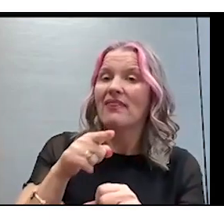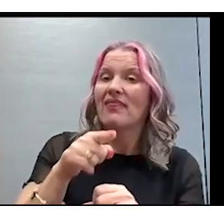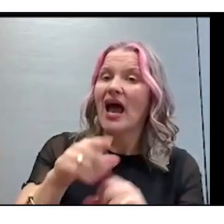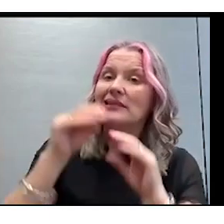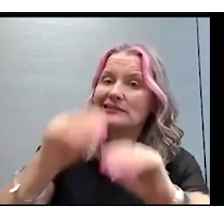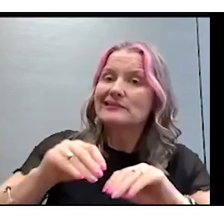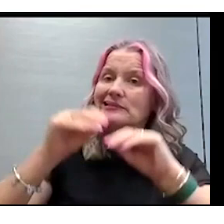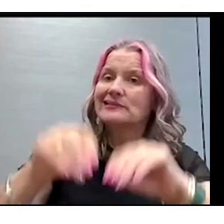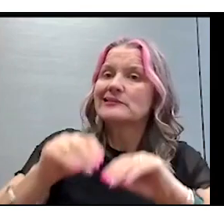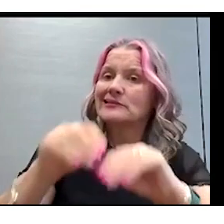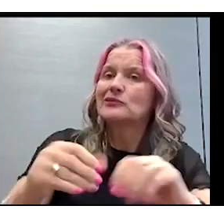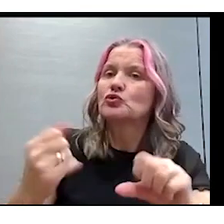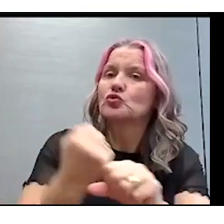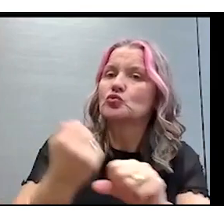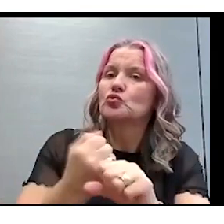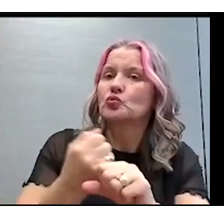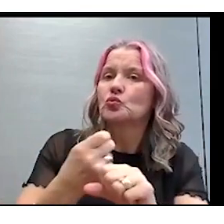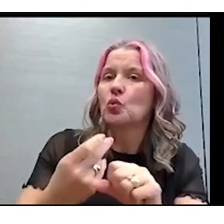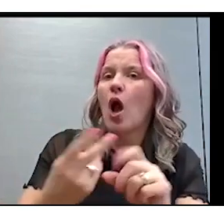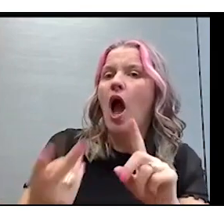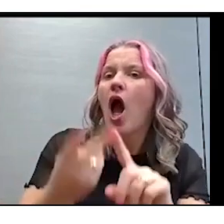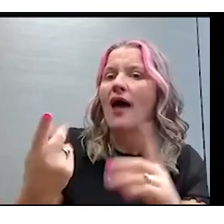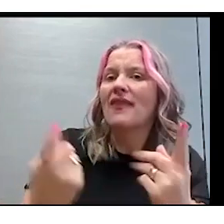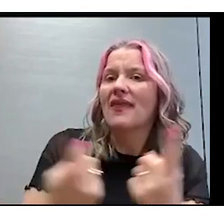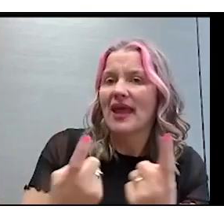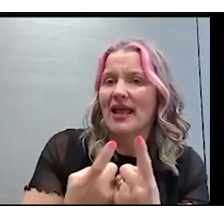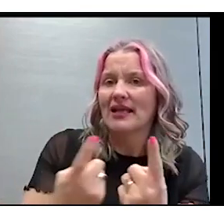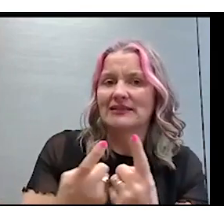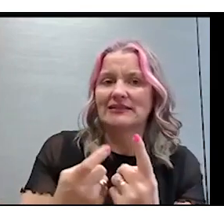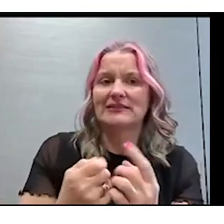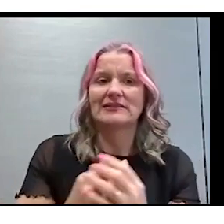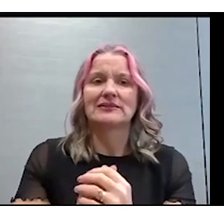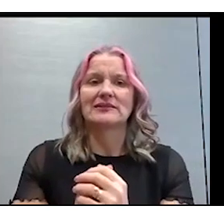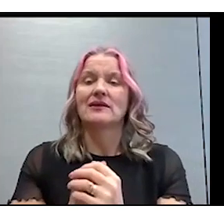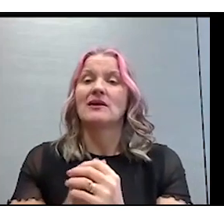That car example at the beginning of our session where the user was able